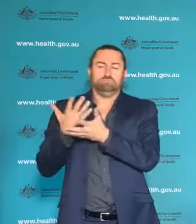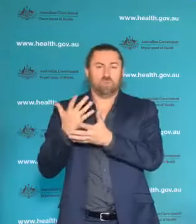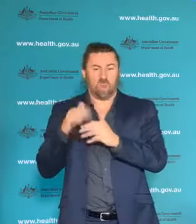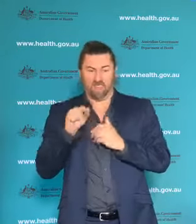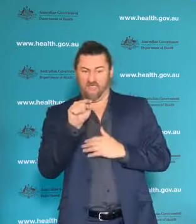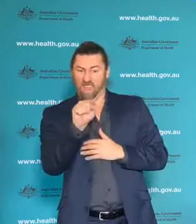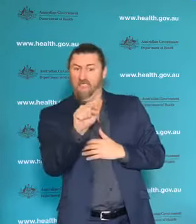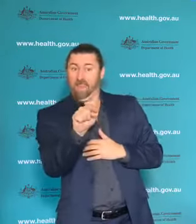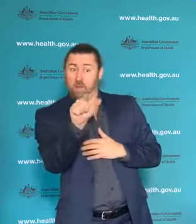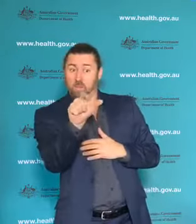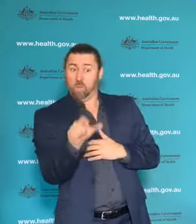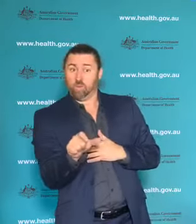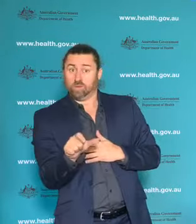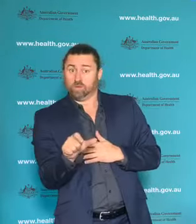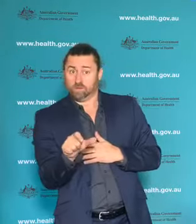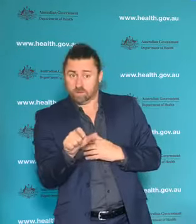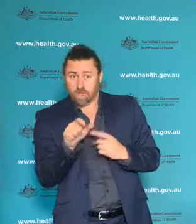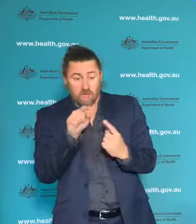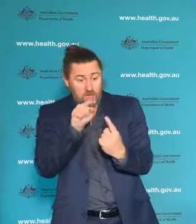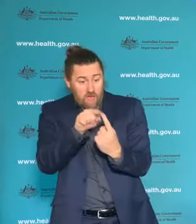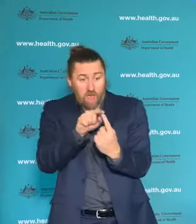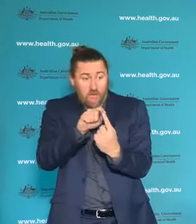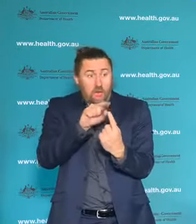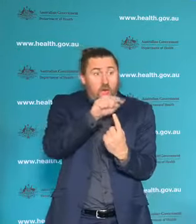who had these contacts picked up using the app,